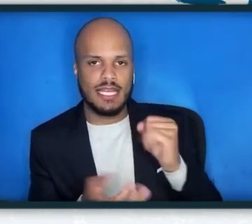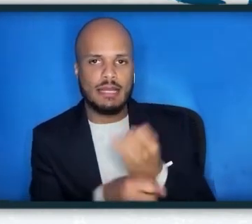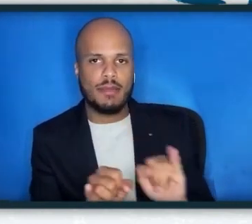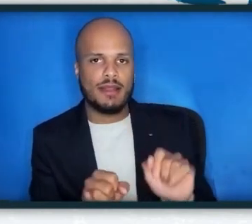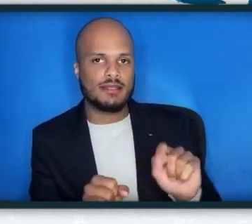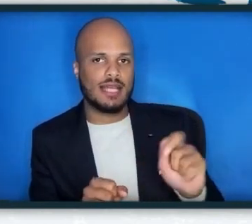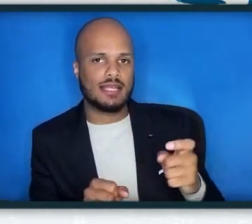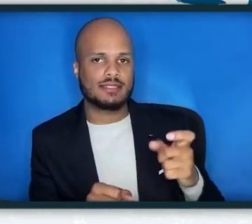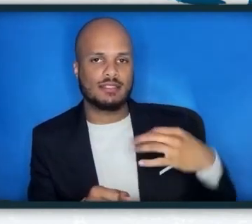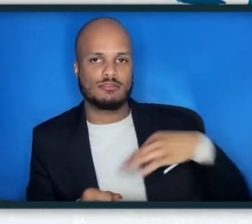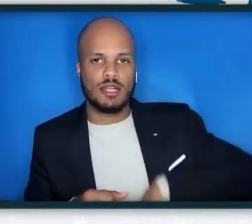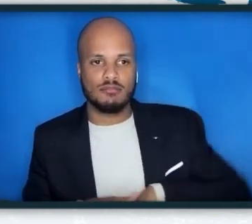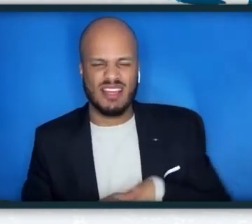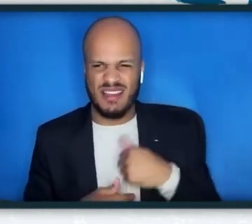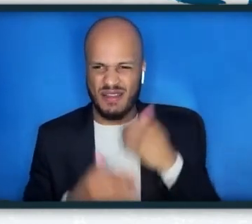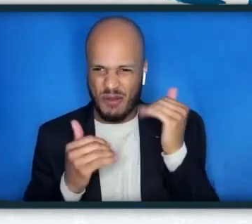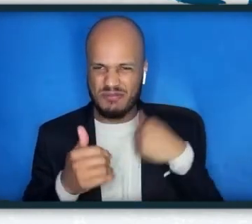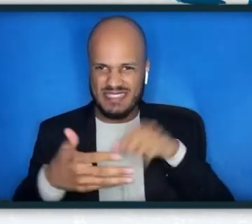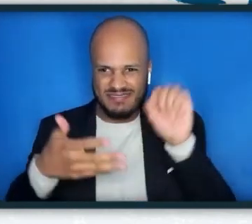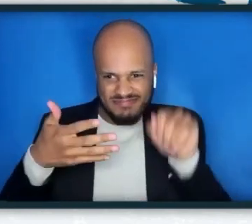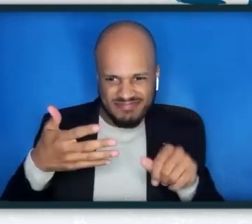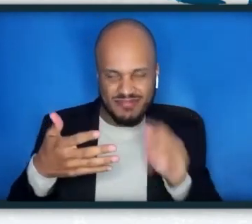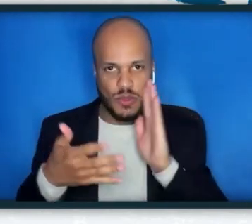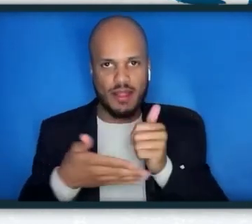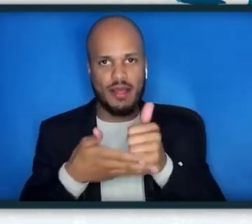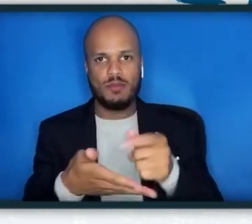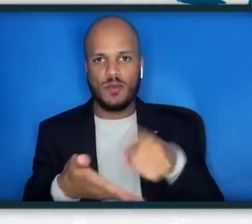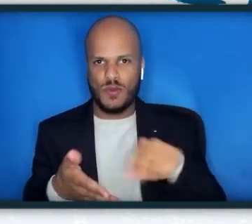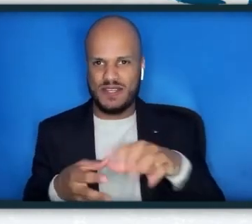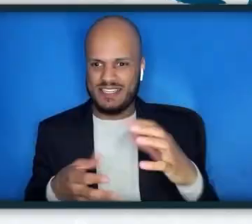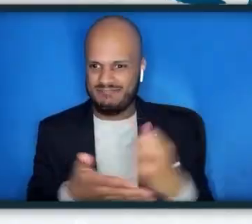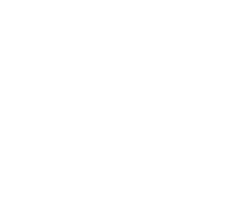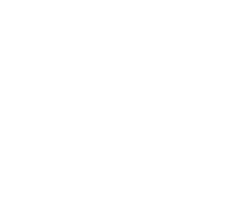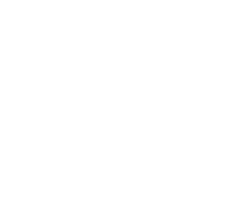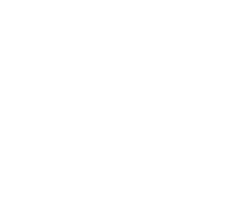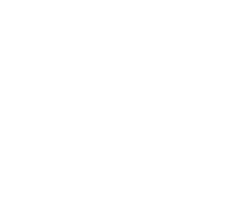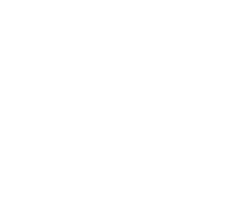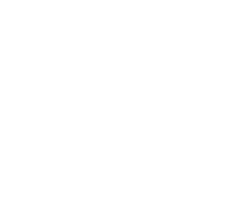I hope this will help you claim the refundable tax credits in the American Rescue Plan Act